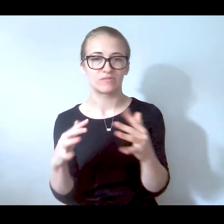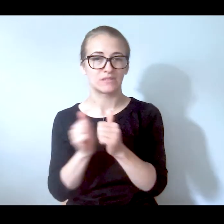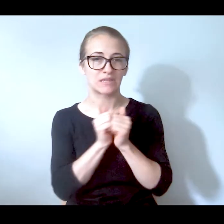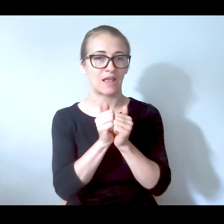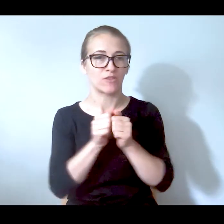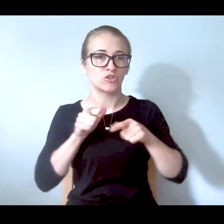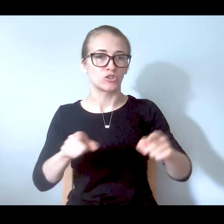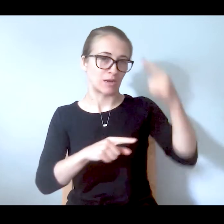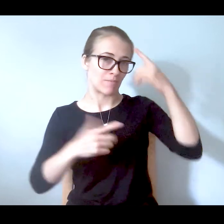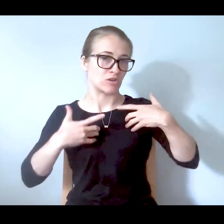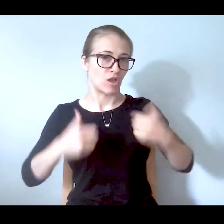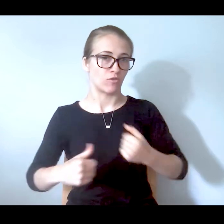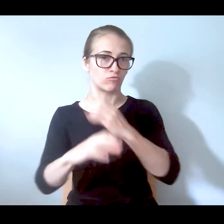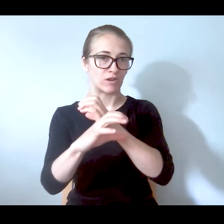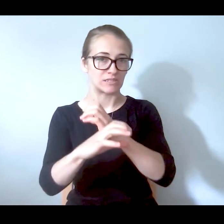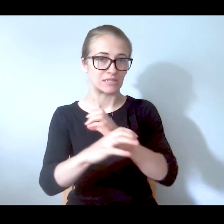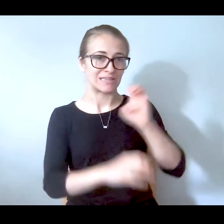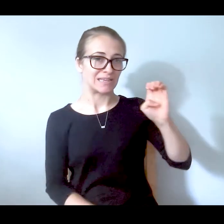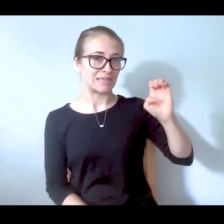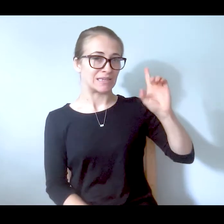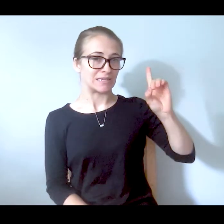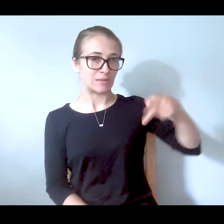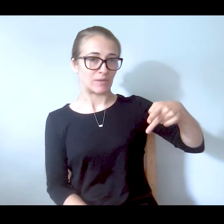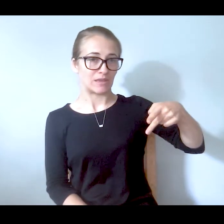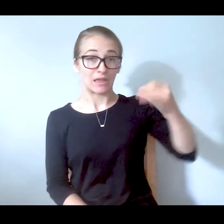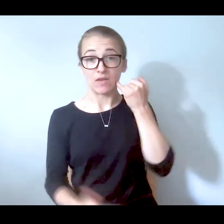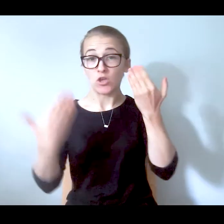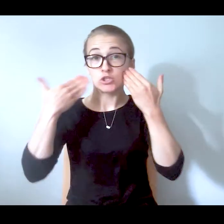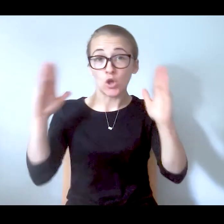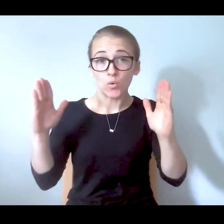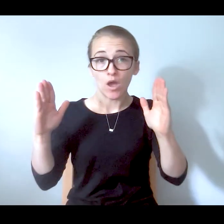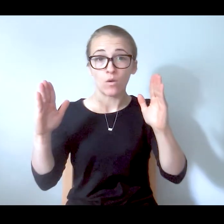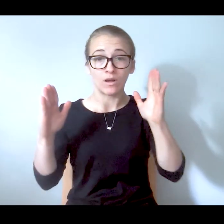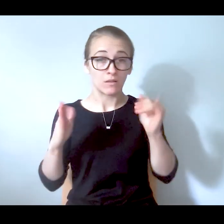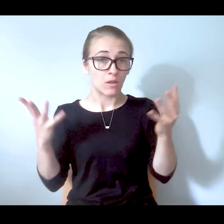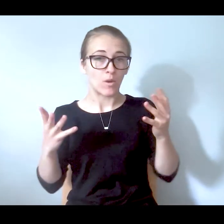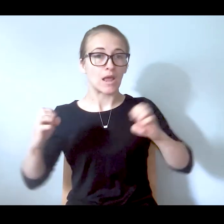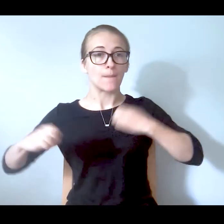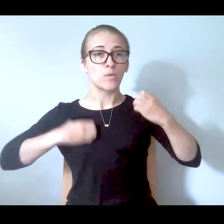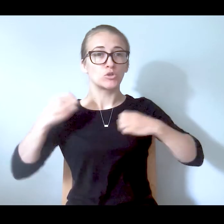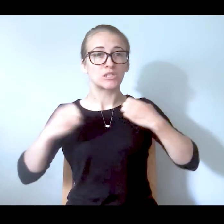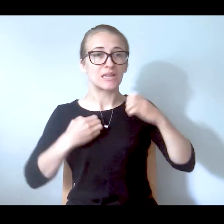So EDP, for those who don't know on the call stands for emotionally disturbed person. We don't like